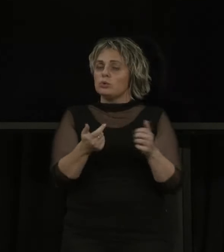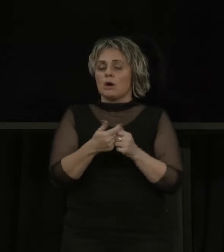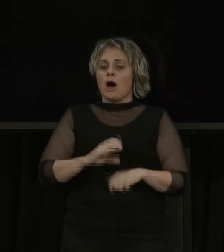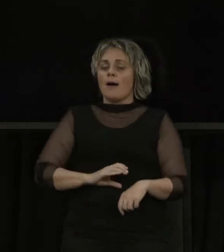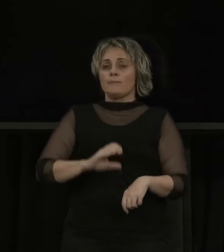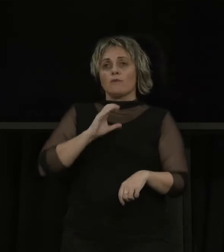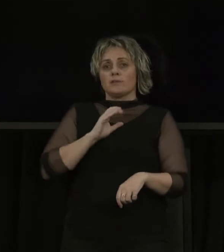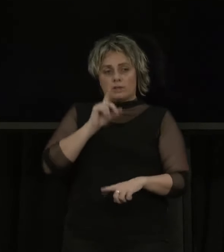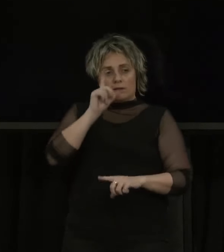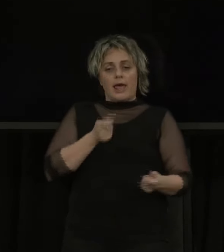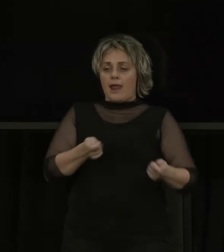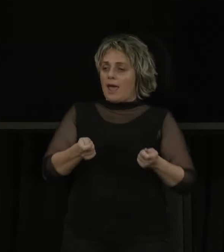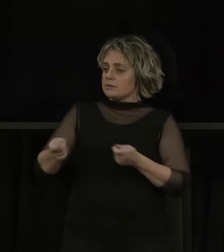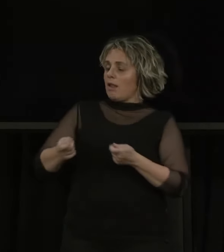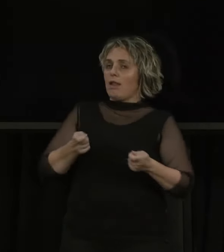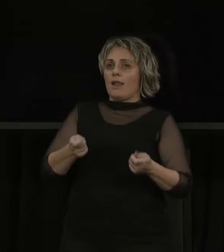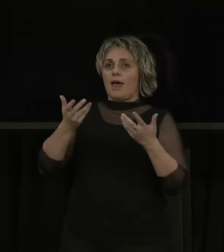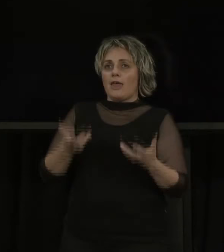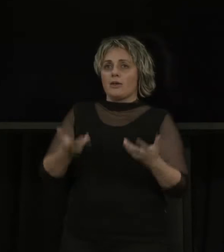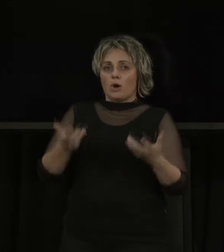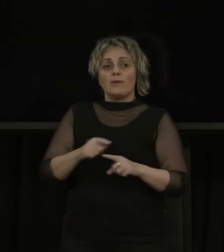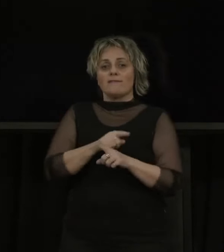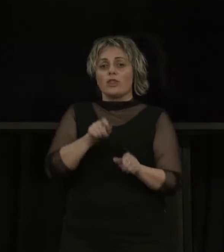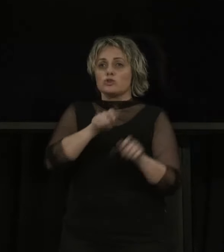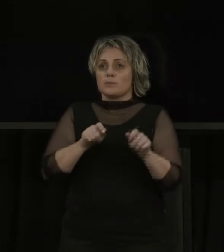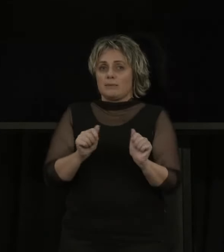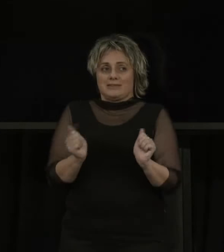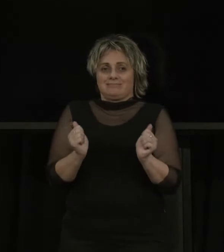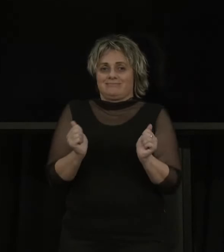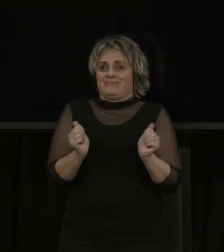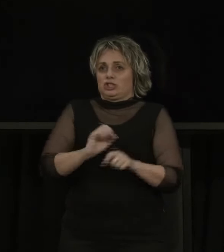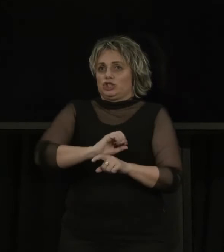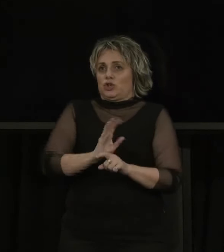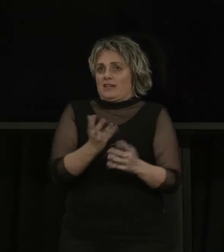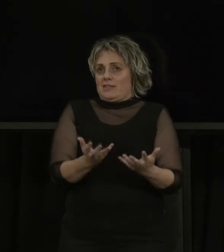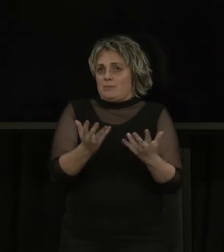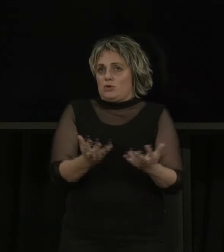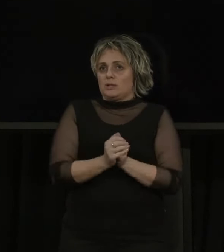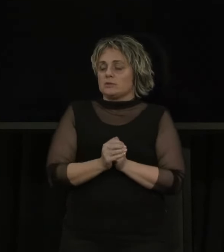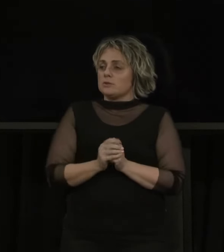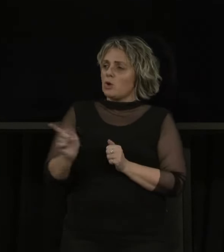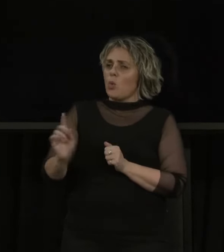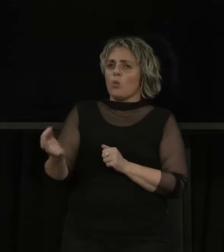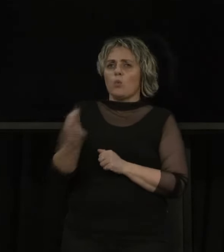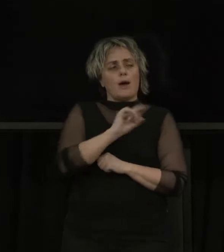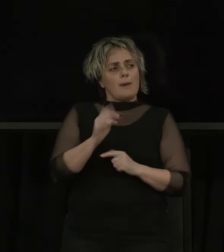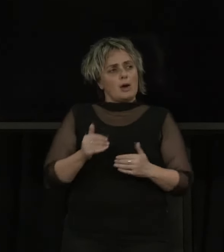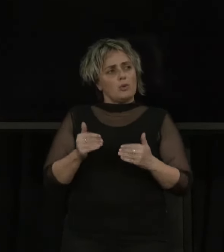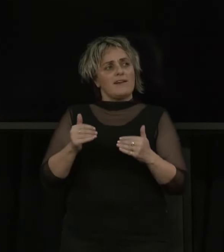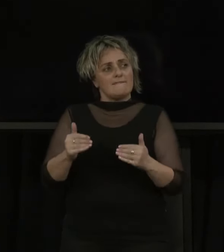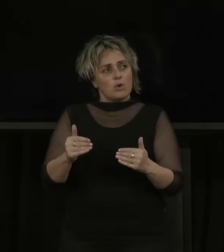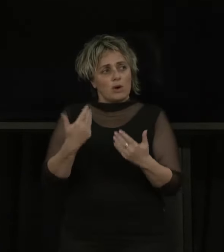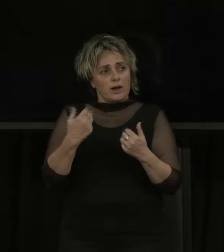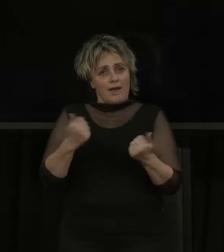and we also have Wakeout a public health unit -- Waikato